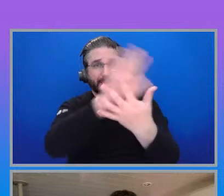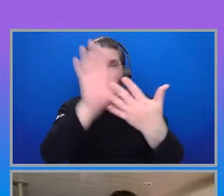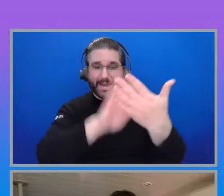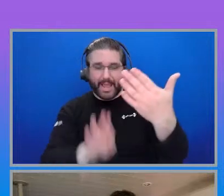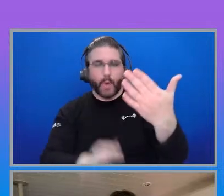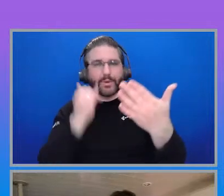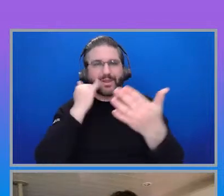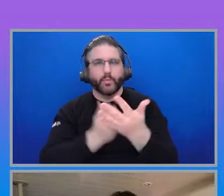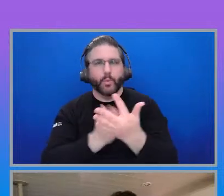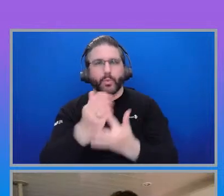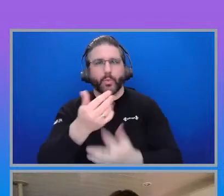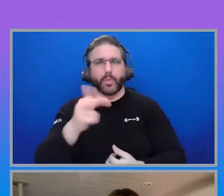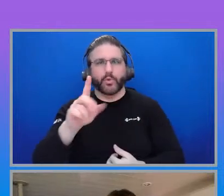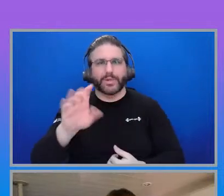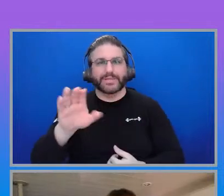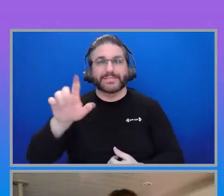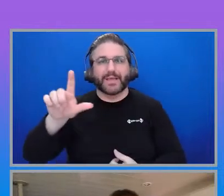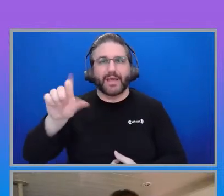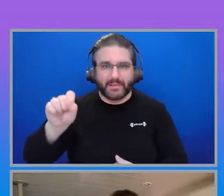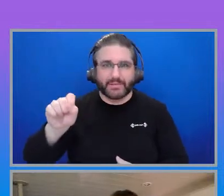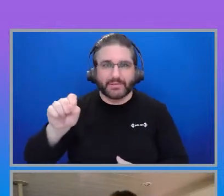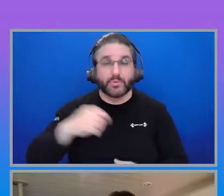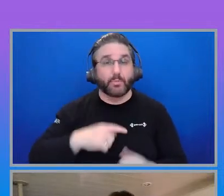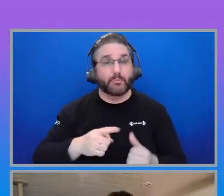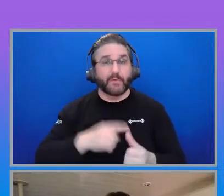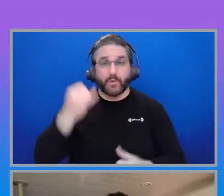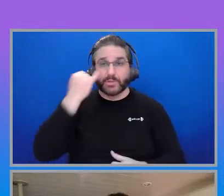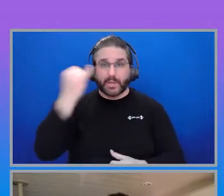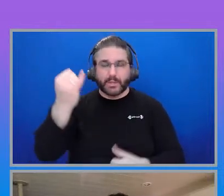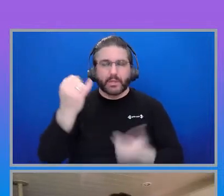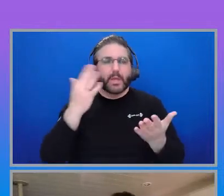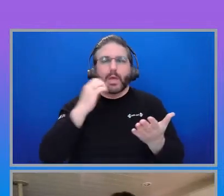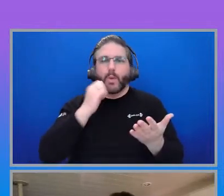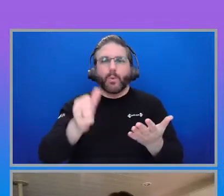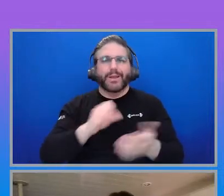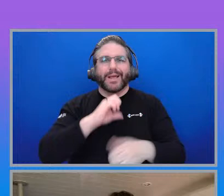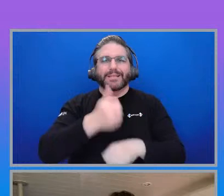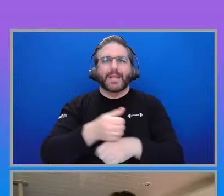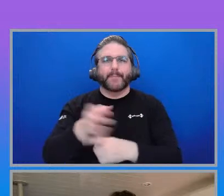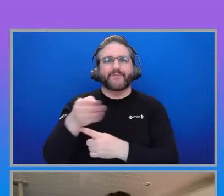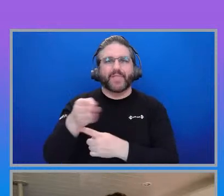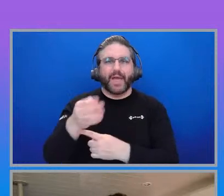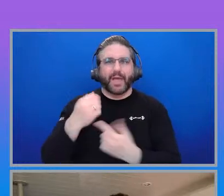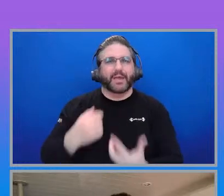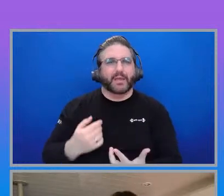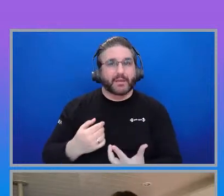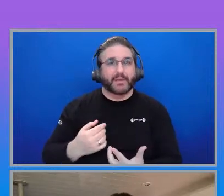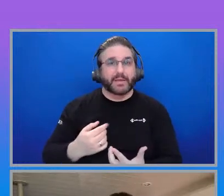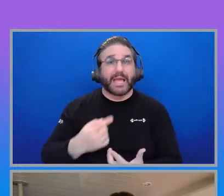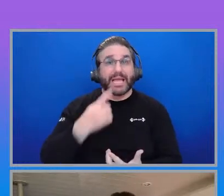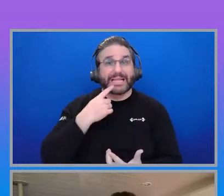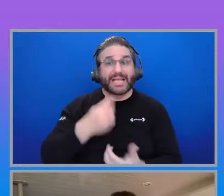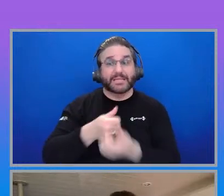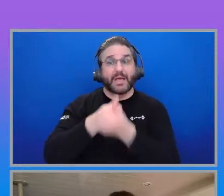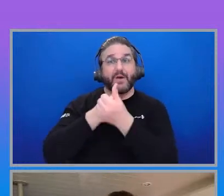cells. So my sort of first idea was, well, why don't we just